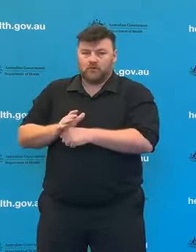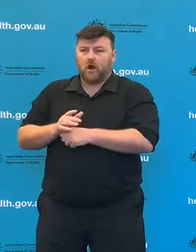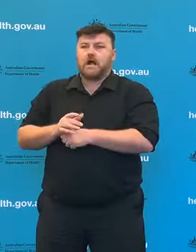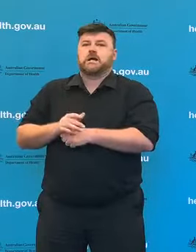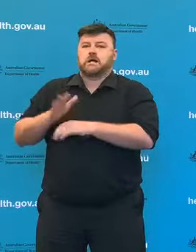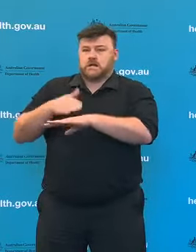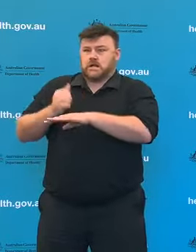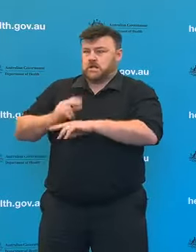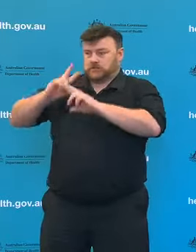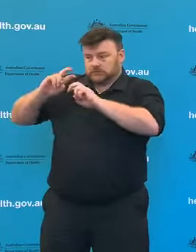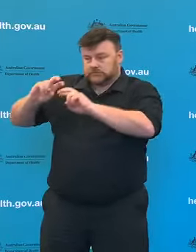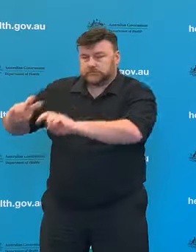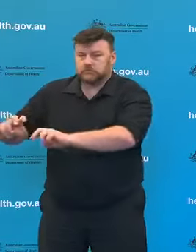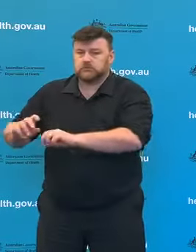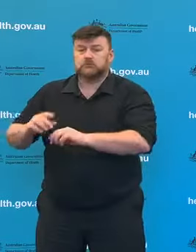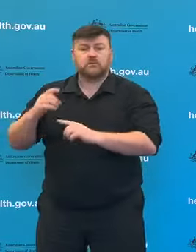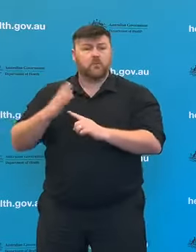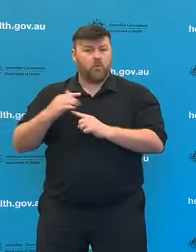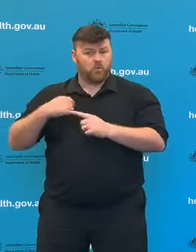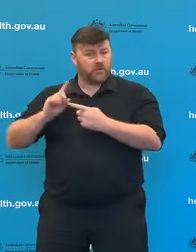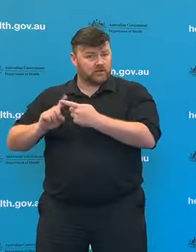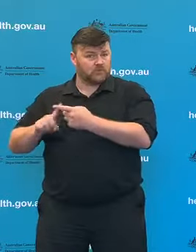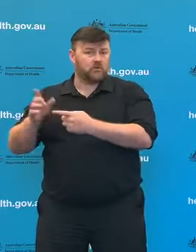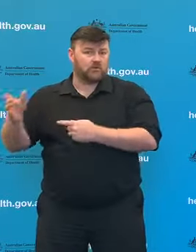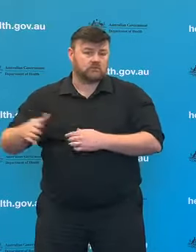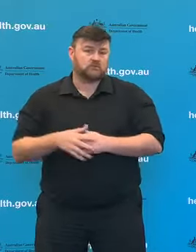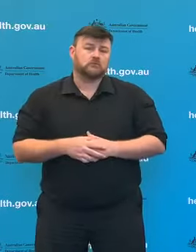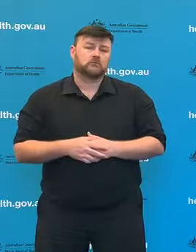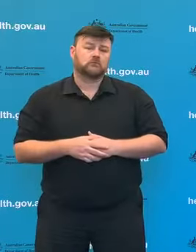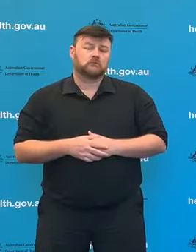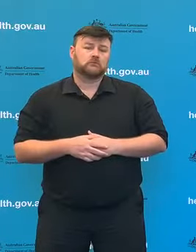important that continued accreditation happens. I'm not